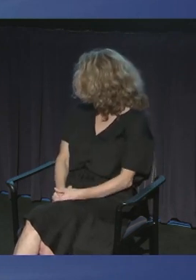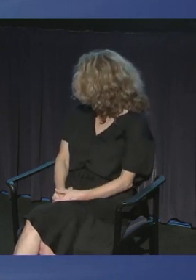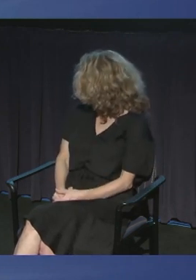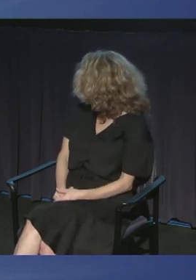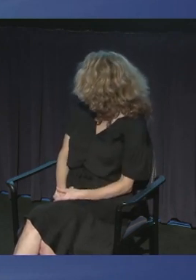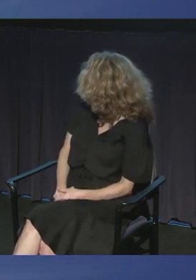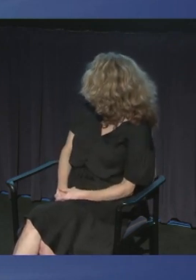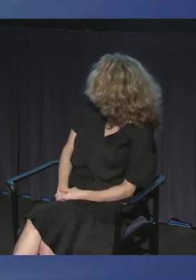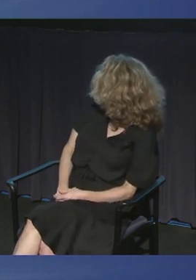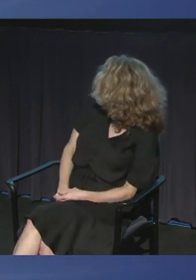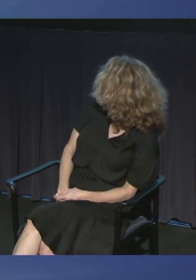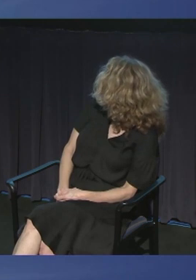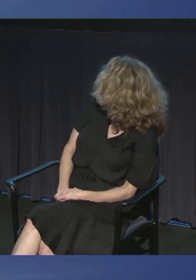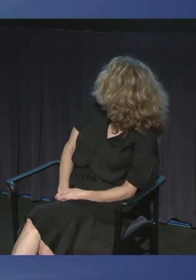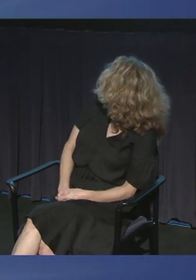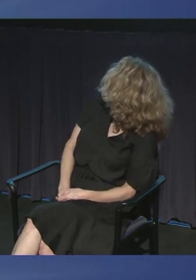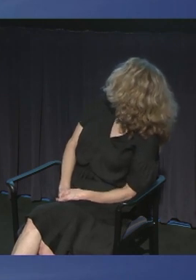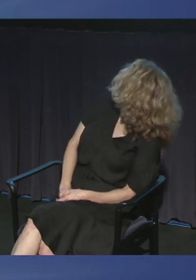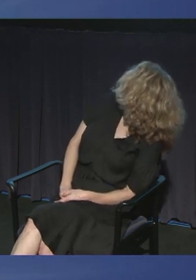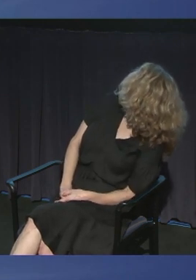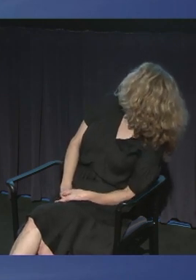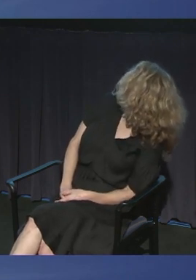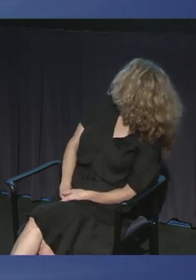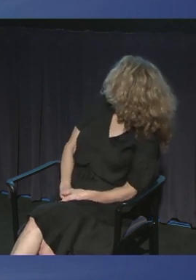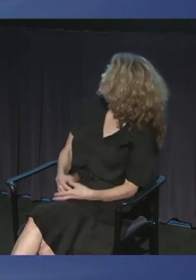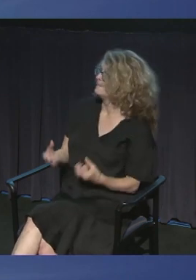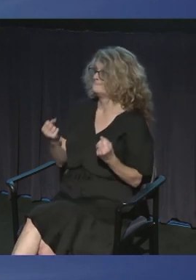THE KNEES. SO THERE ARE MANY MUTATIONS